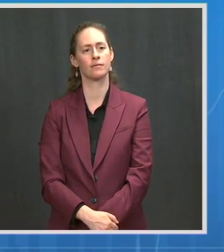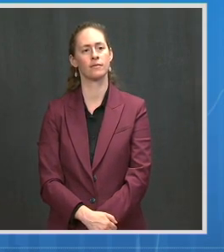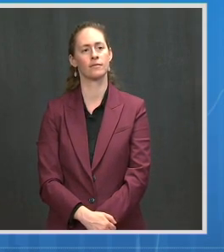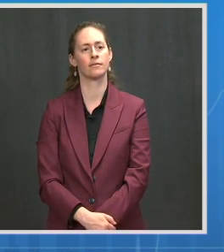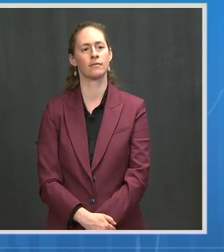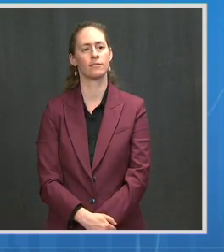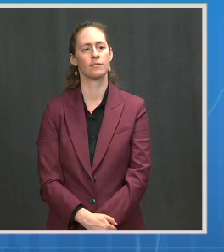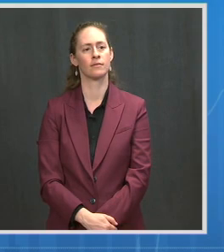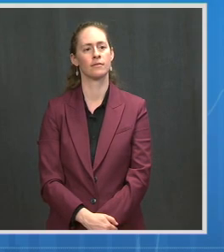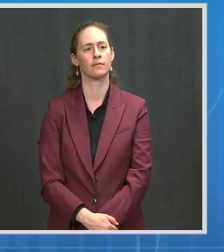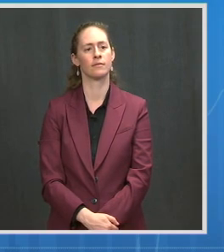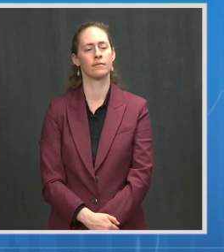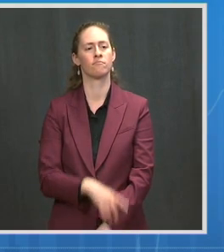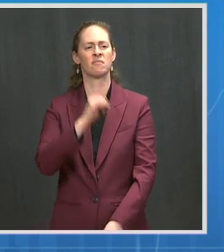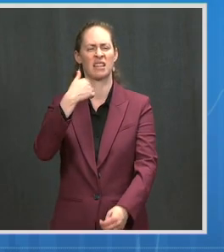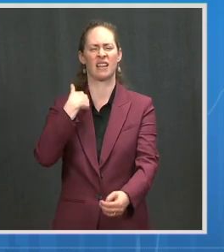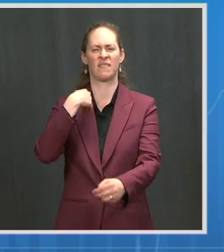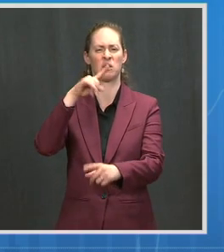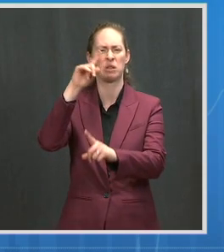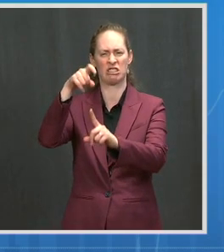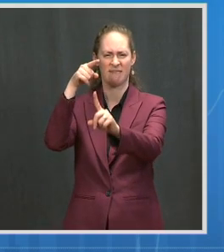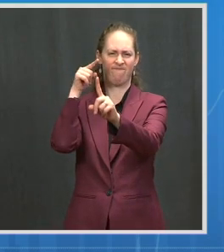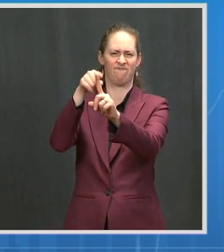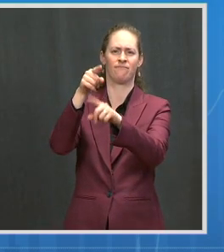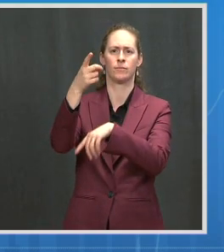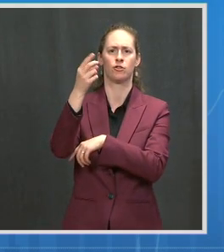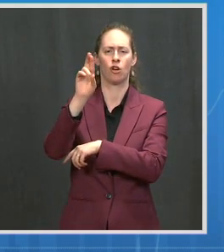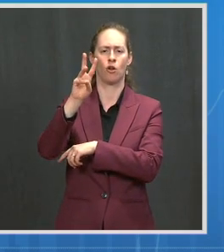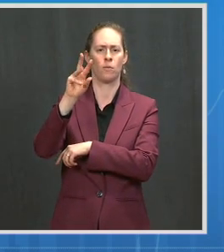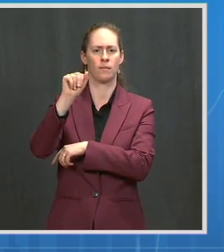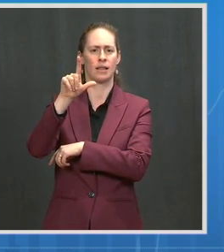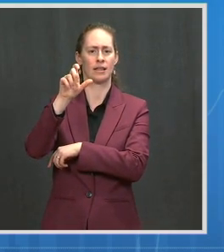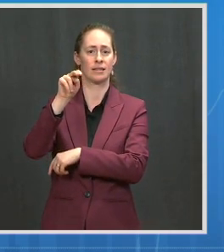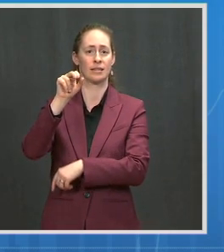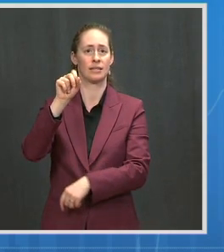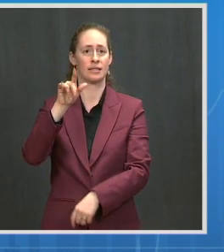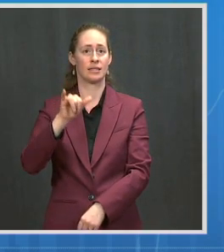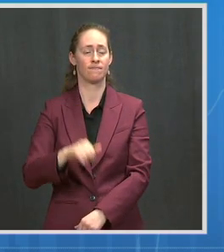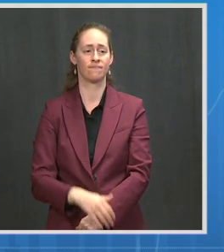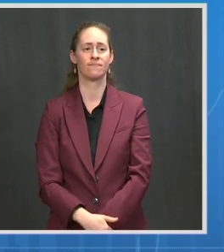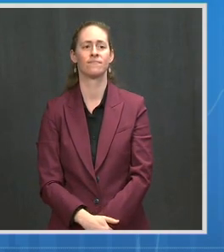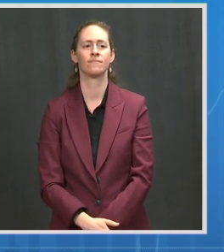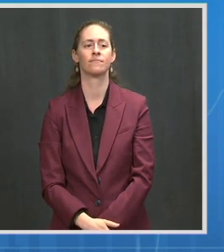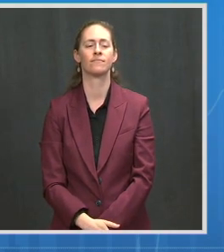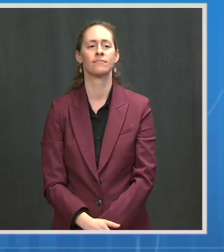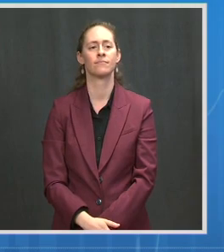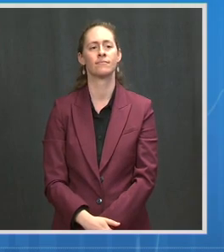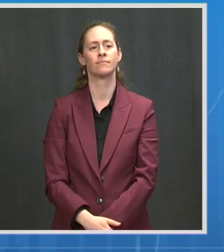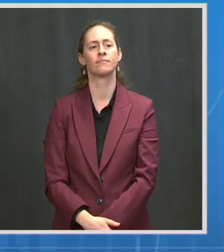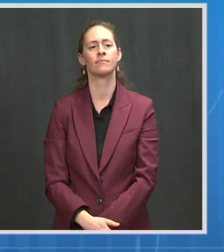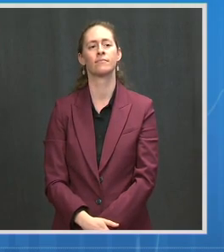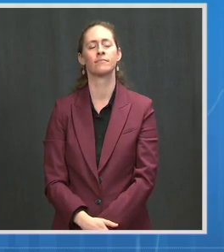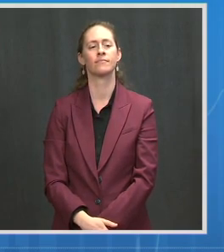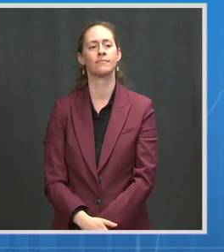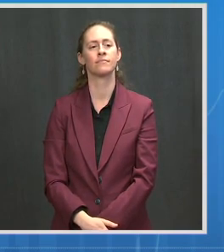The CDC has stopped monitoring breakthrough infections among vaccinated individuals and said it would only investigate such cases if it was the result --